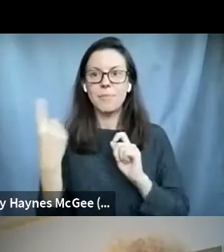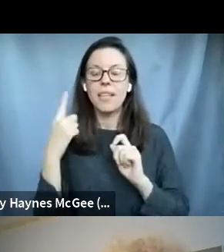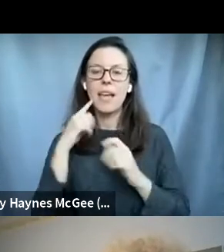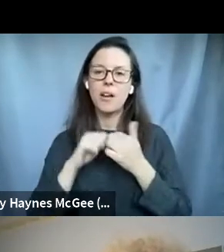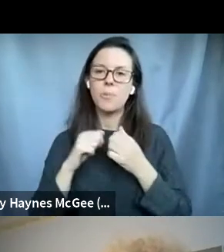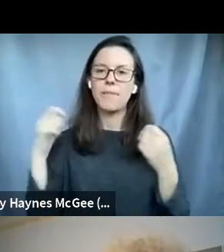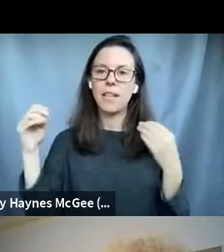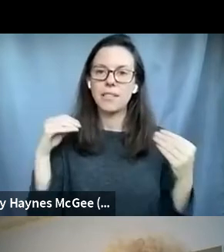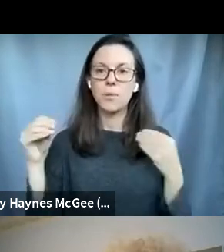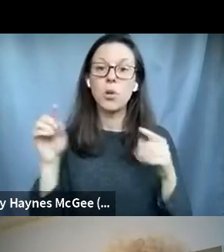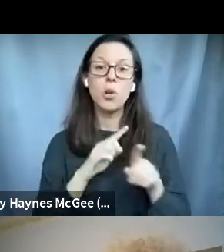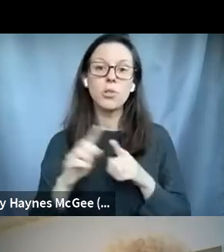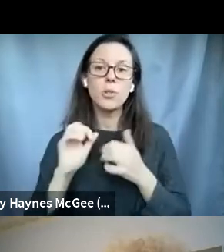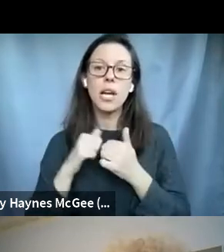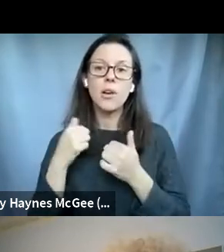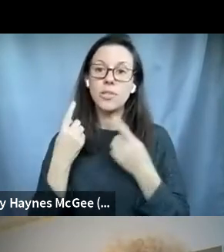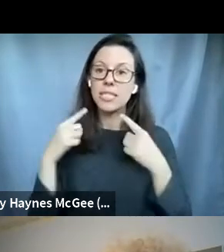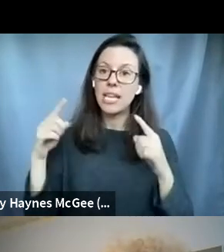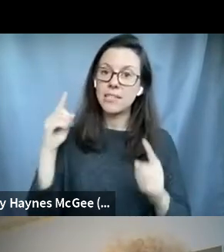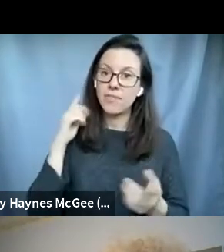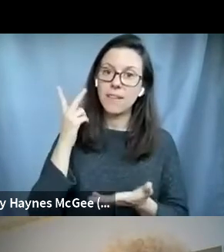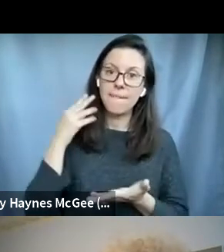your own projects and see this creative vision through.